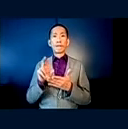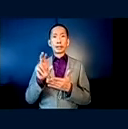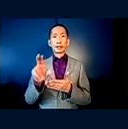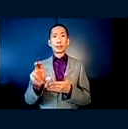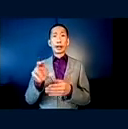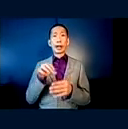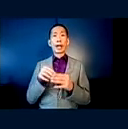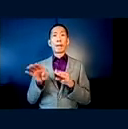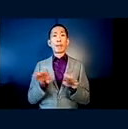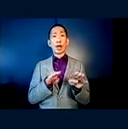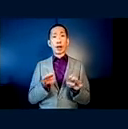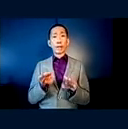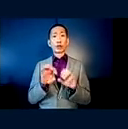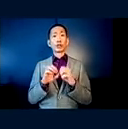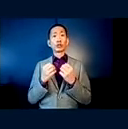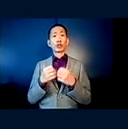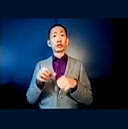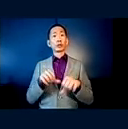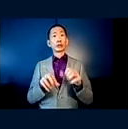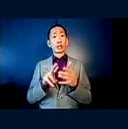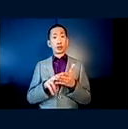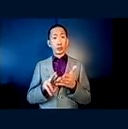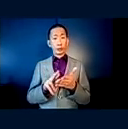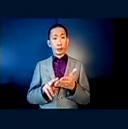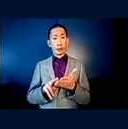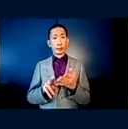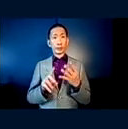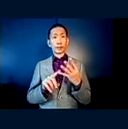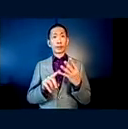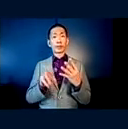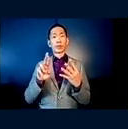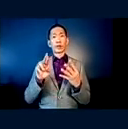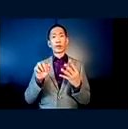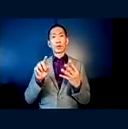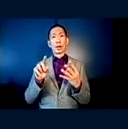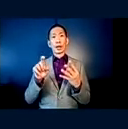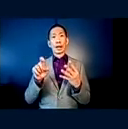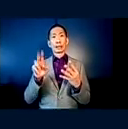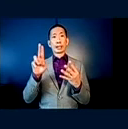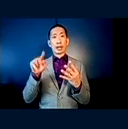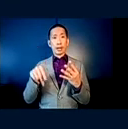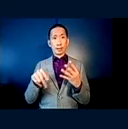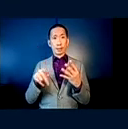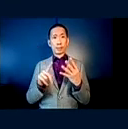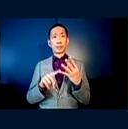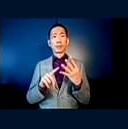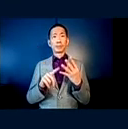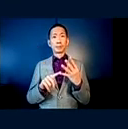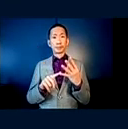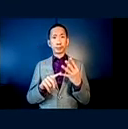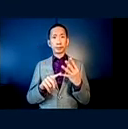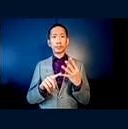NIH THE MOST SUBSTANTIAL INVESTMENT IN BEHAVIORAL AND SOCIAL SCIENCE RESEARCH WHICH IS